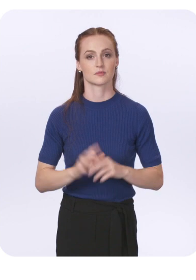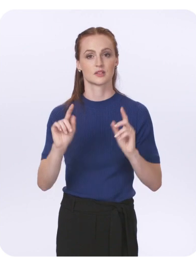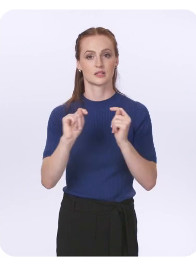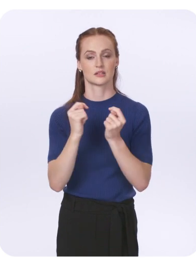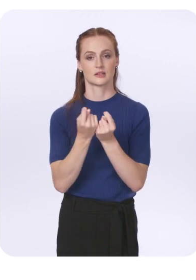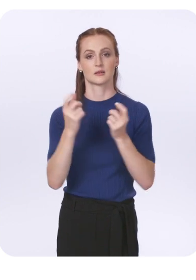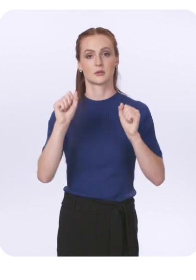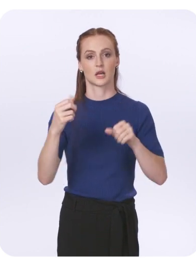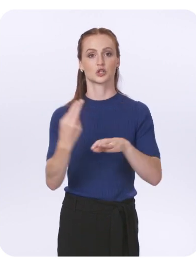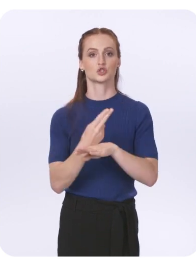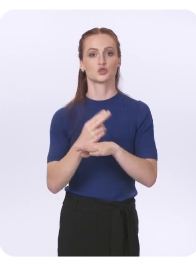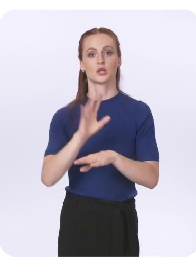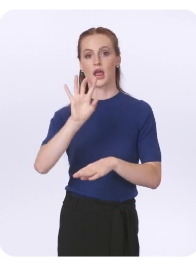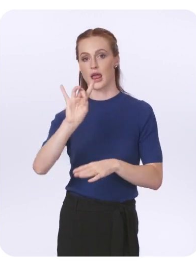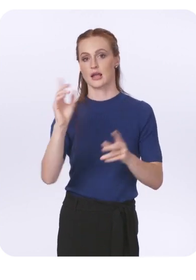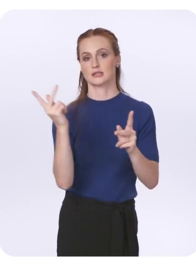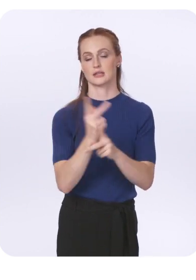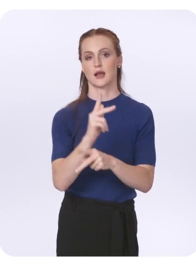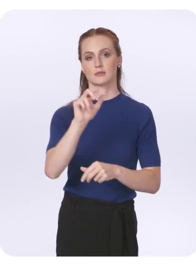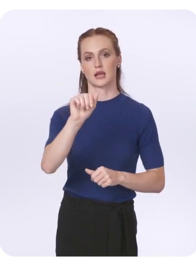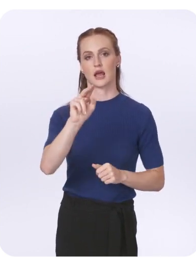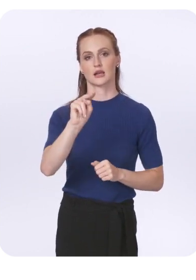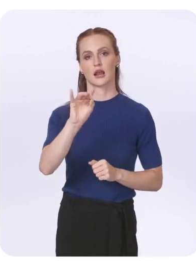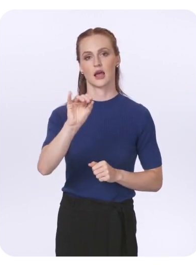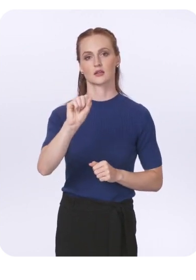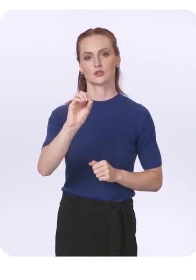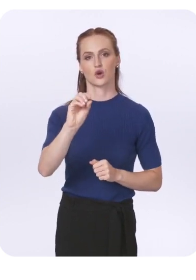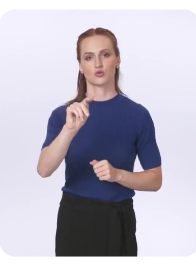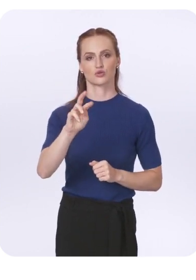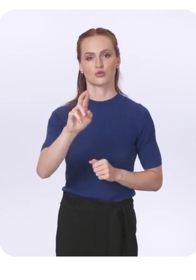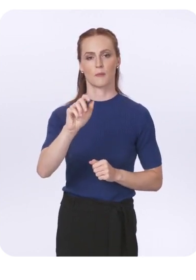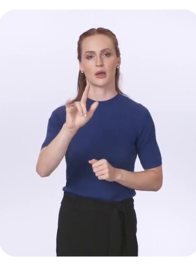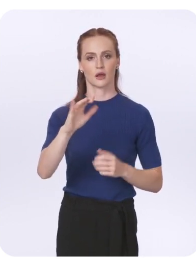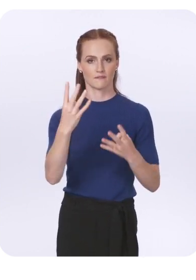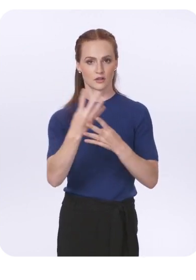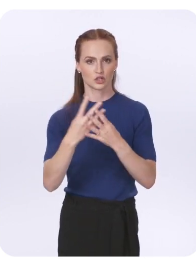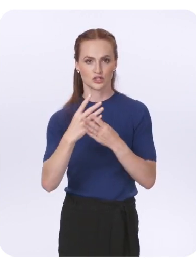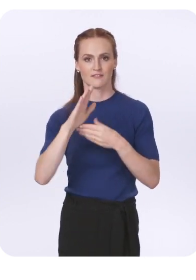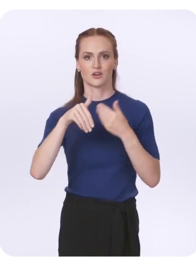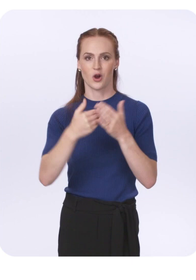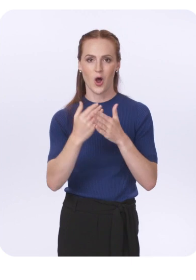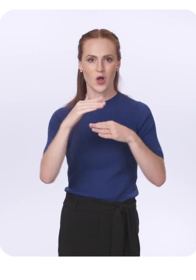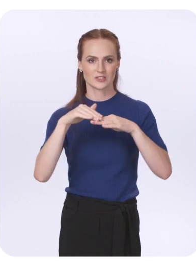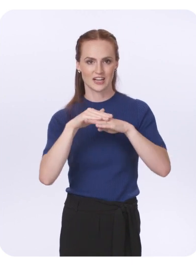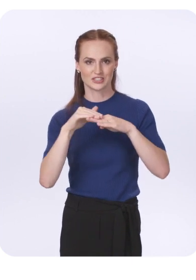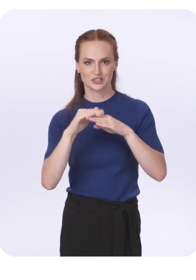The team was able to use 8x anisotropic filtering for all on screen textures, creating a much sharper image